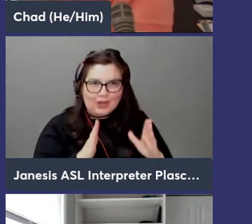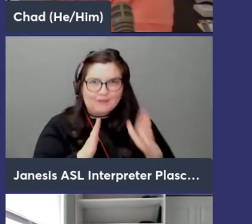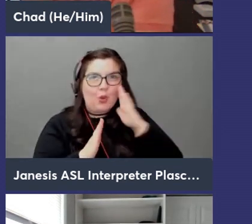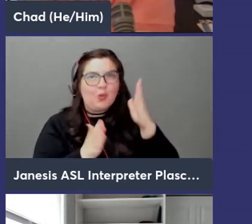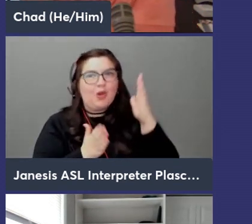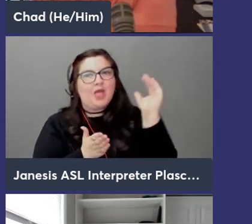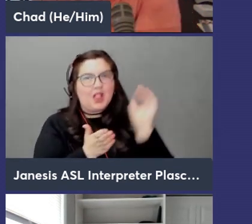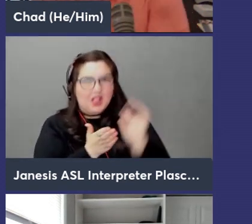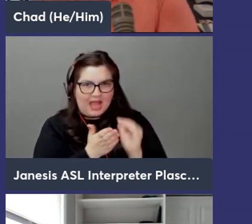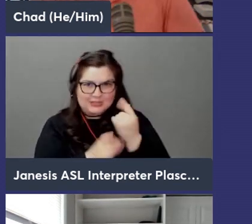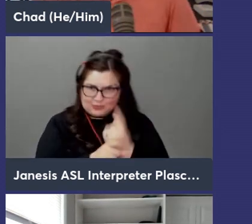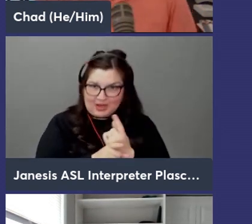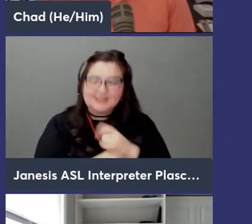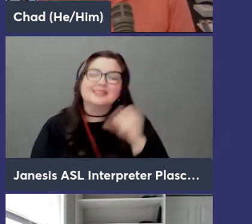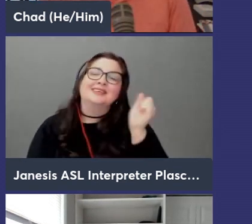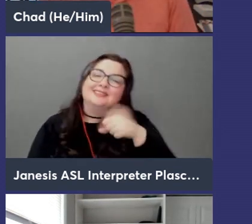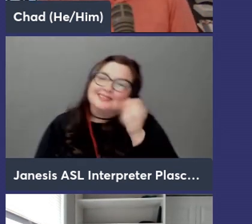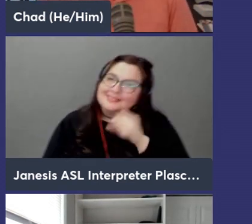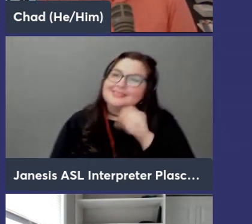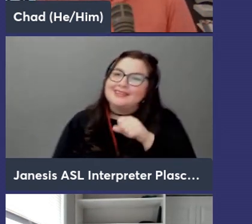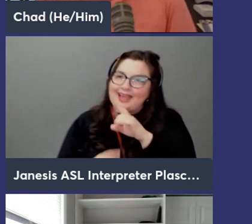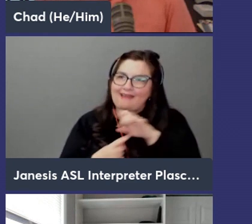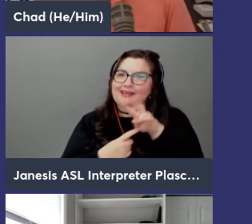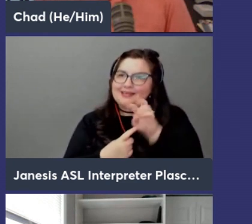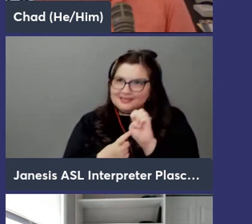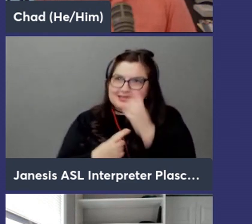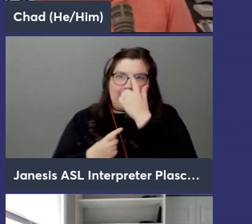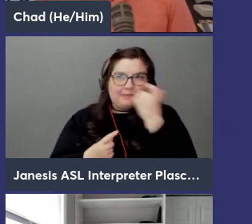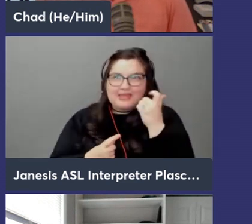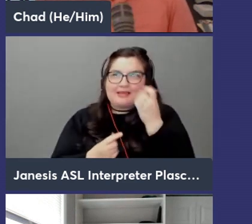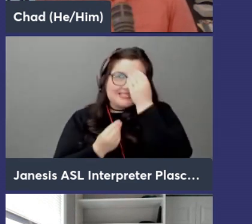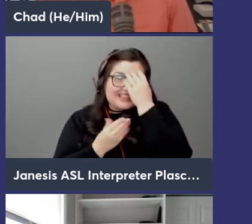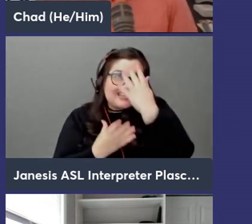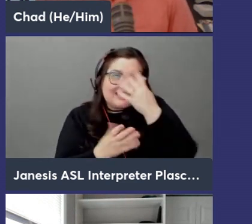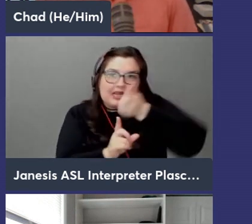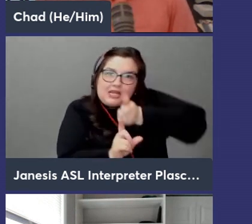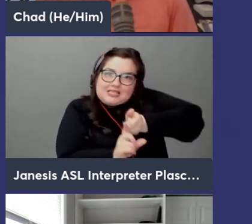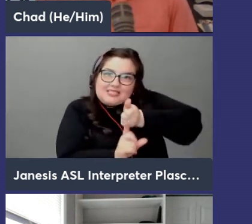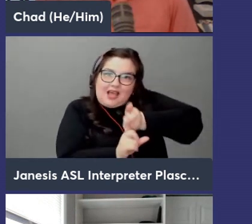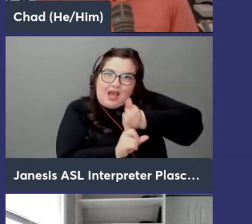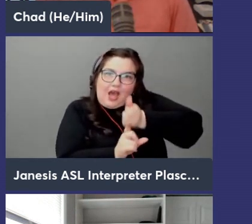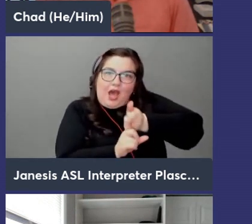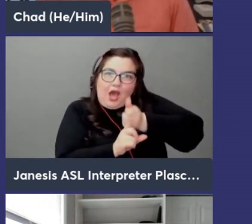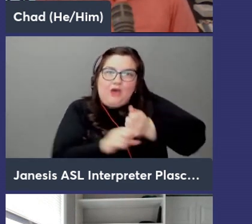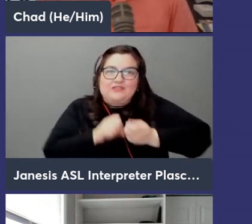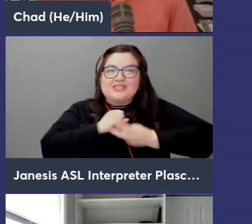Yeah, because of the fact that the data itself is stored on the system,